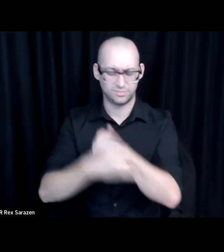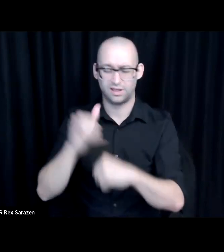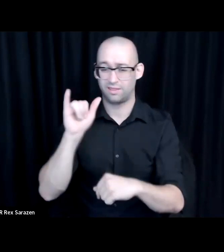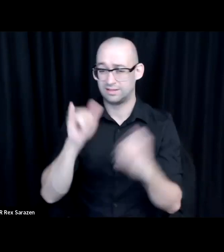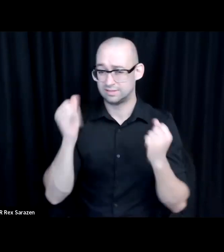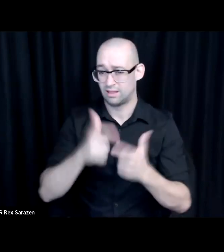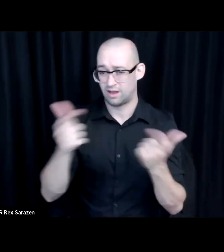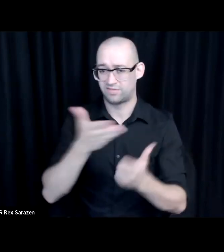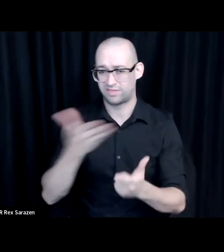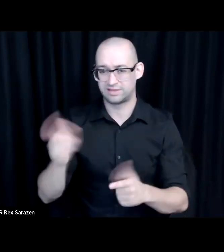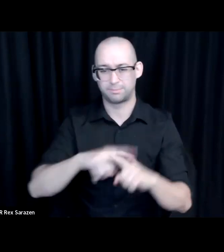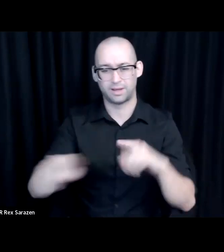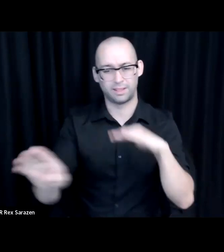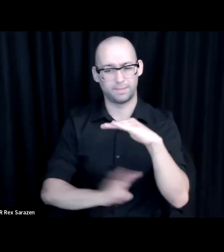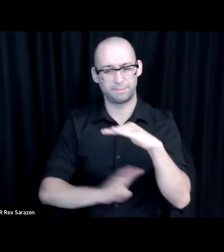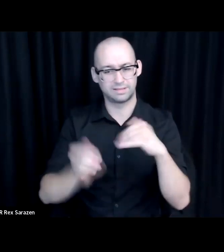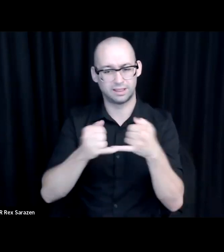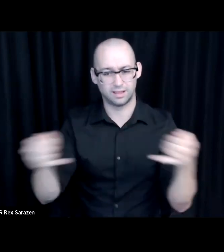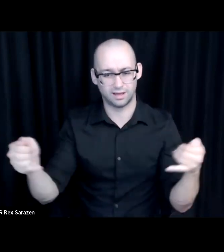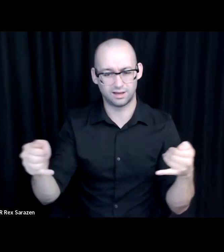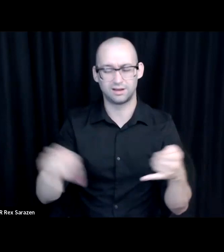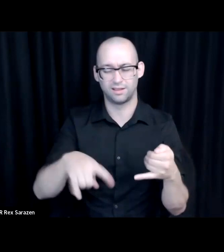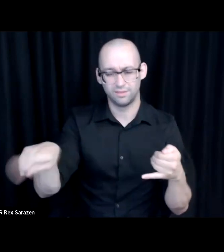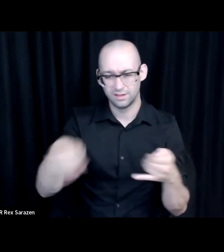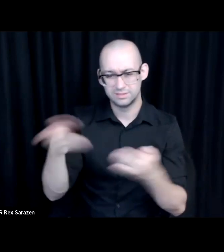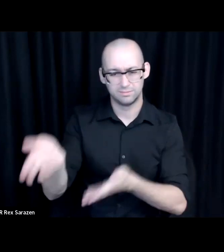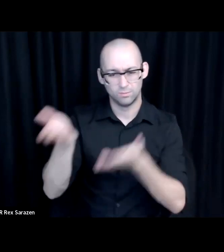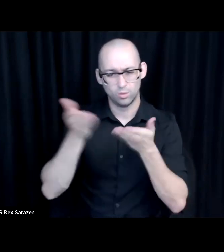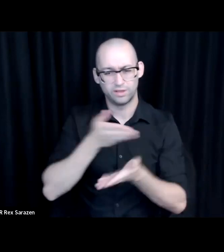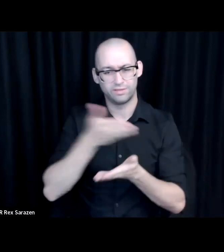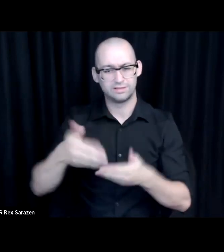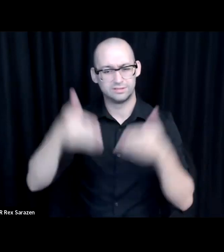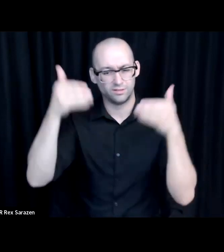what this process is doing is bringing all of those things to the forefront. And I think